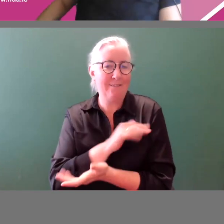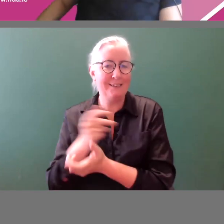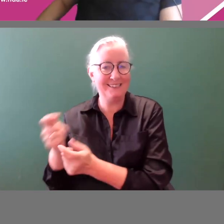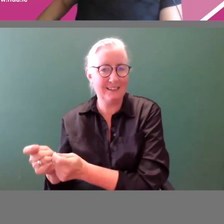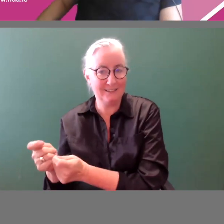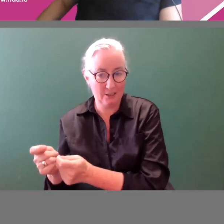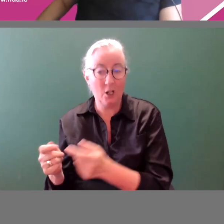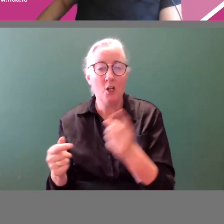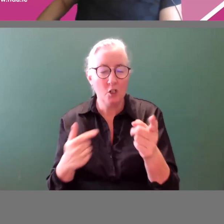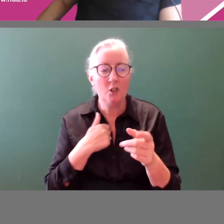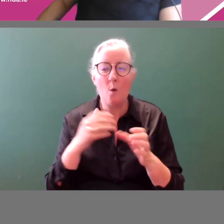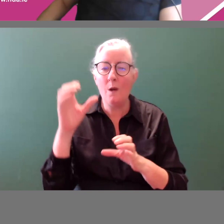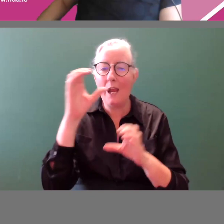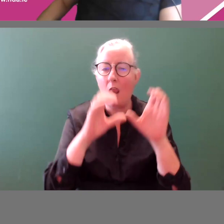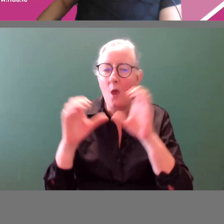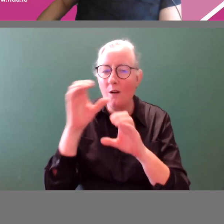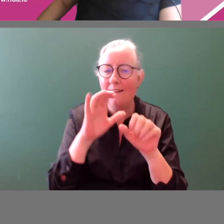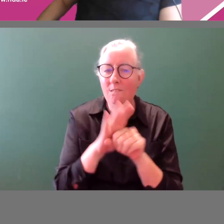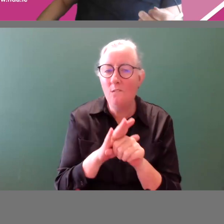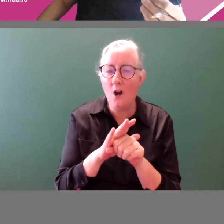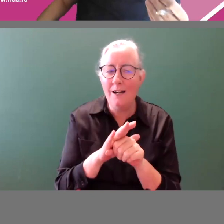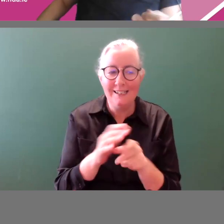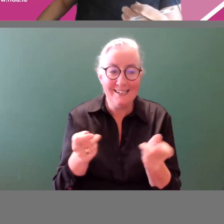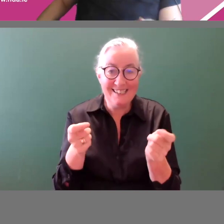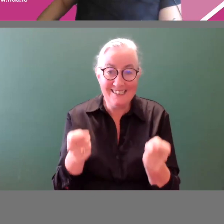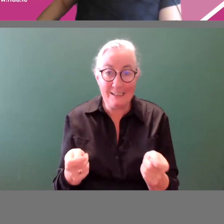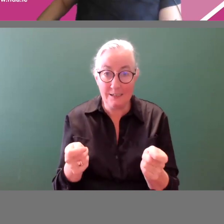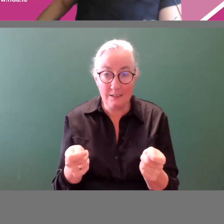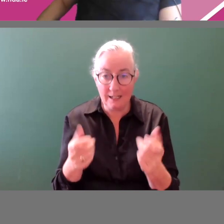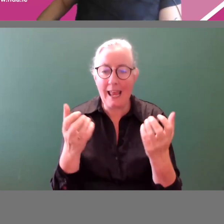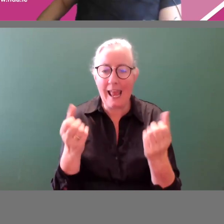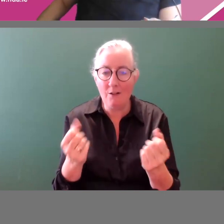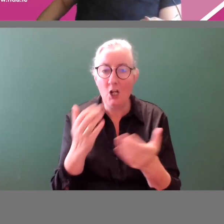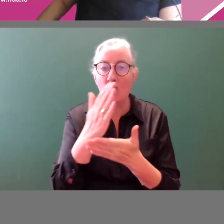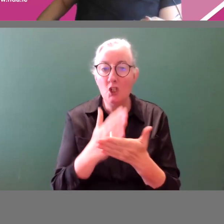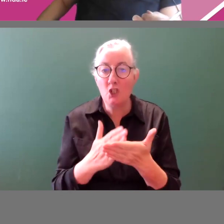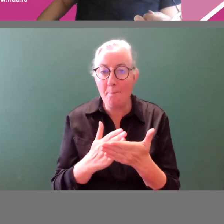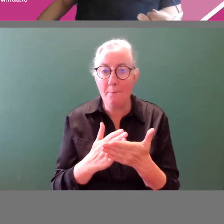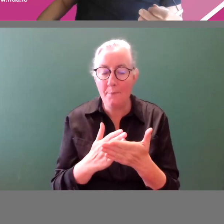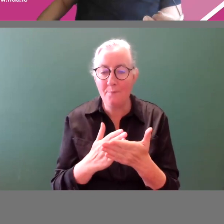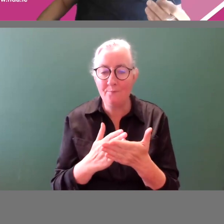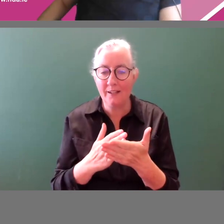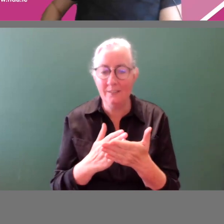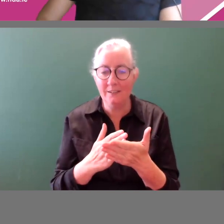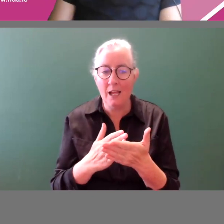look for with seating is that you have some seating available that has arms and backrest